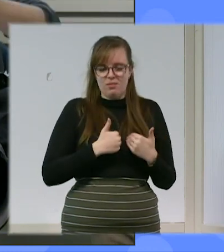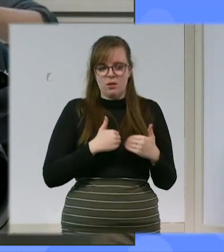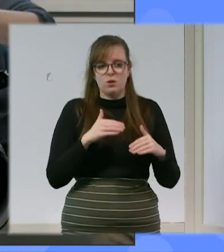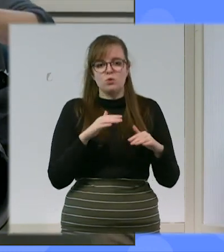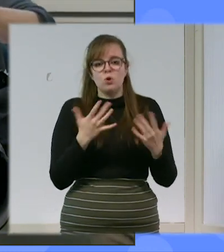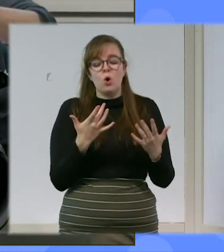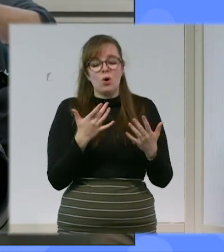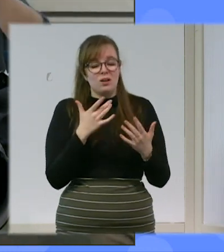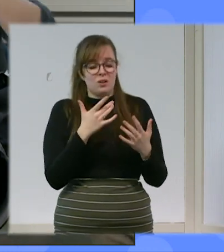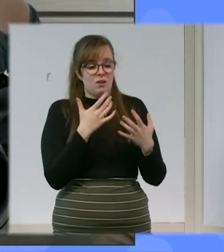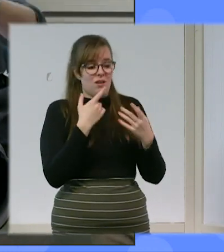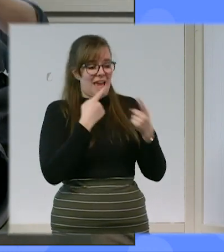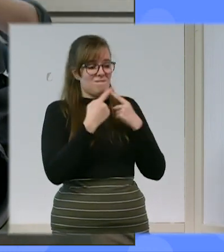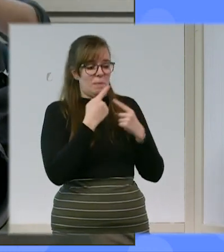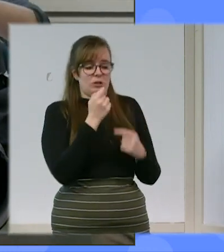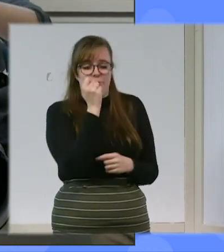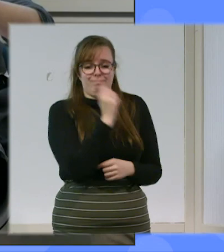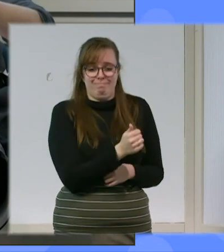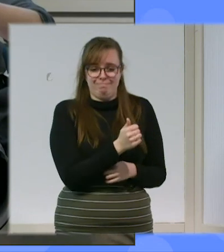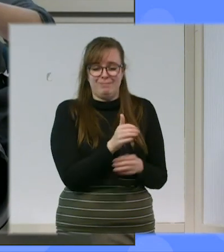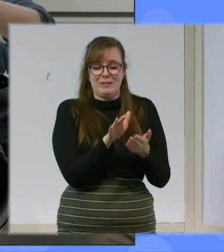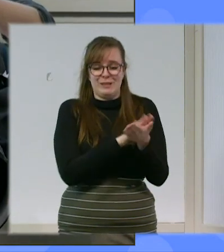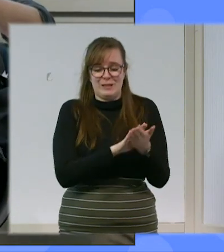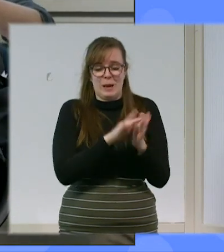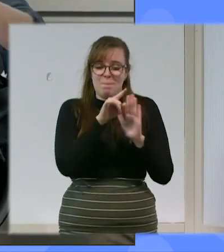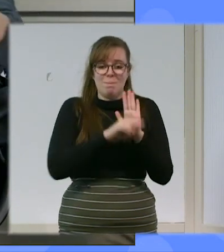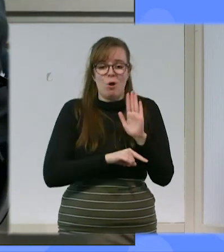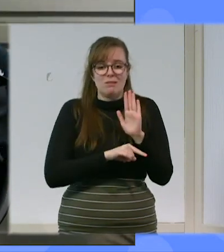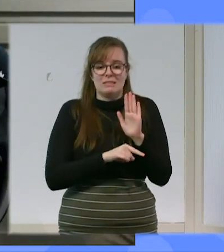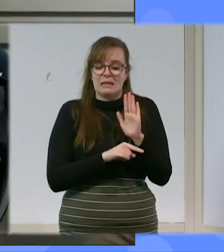enough about them which hampers policy prescriptions but I think I mean people